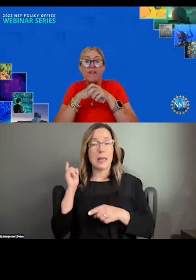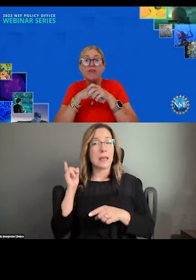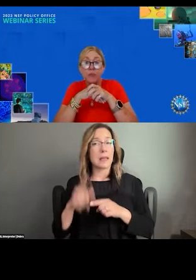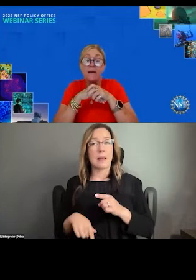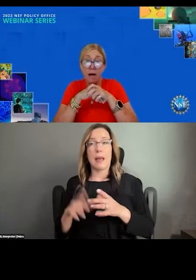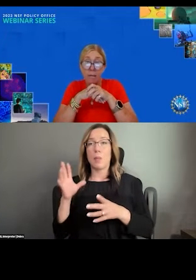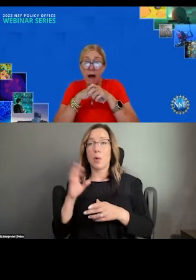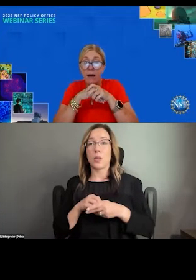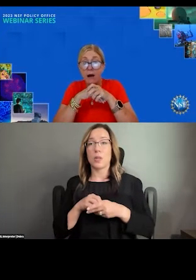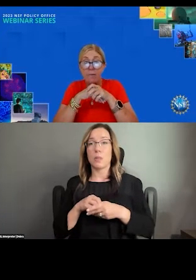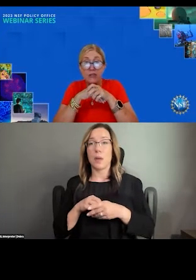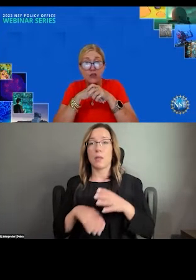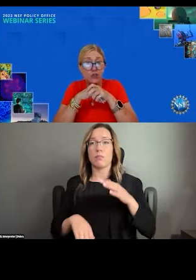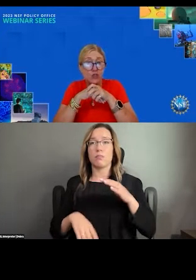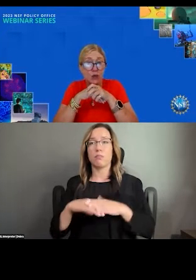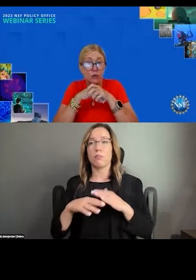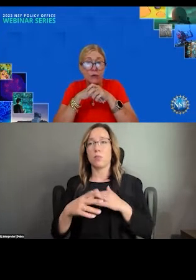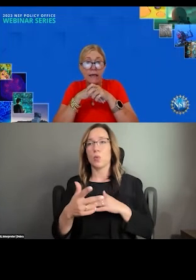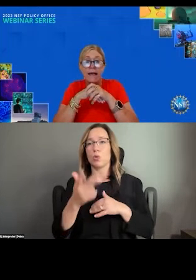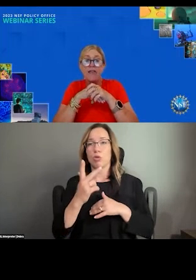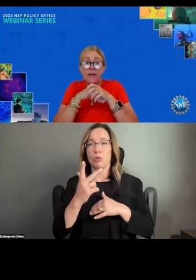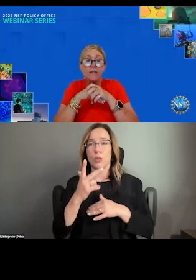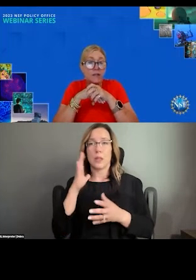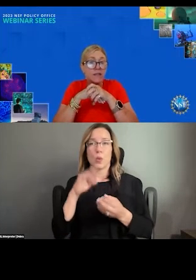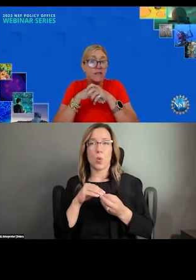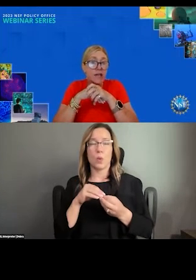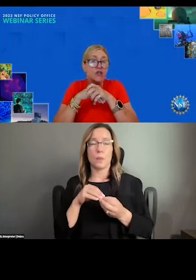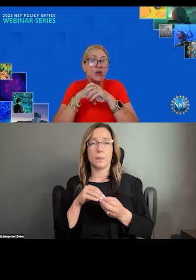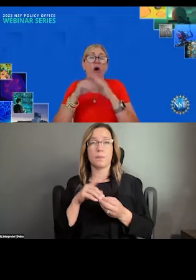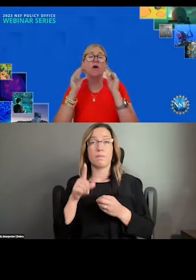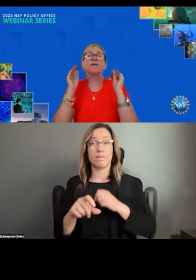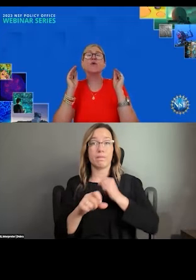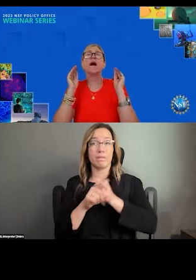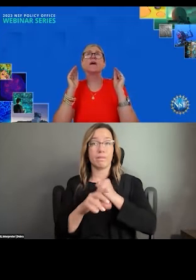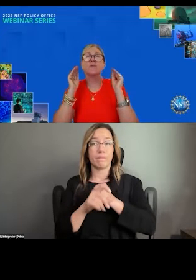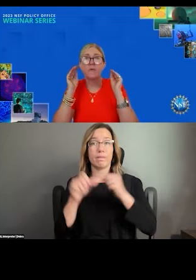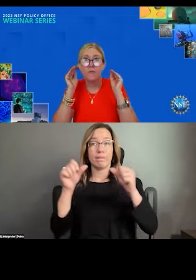more than three competitions total. This solicitation also has